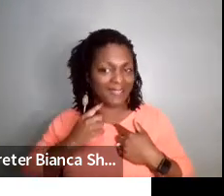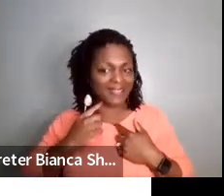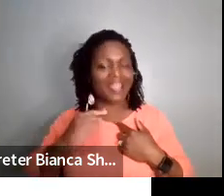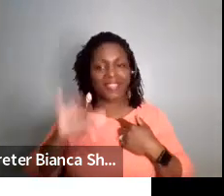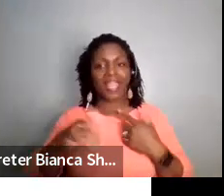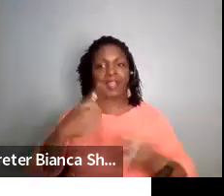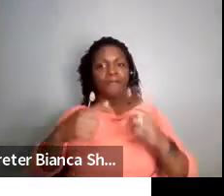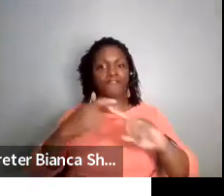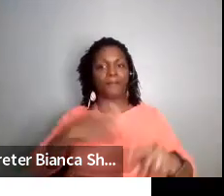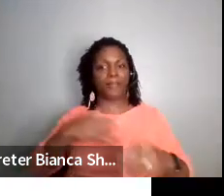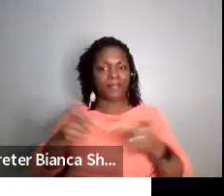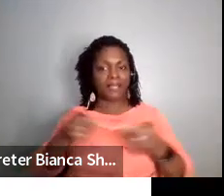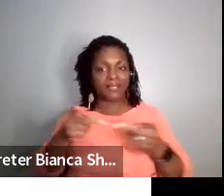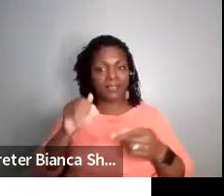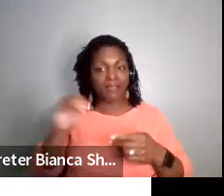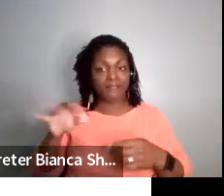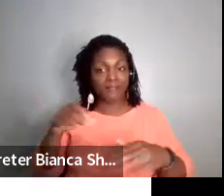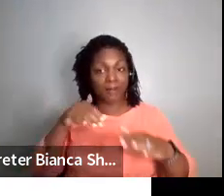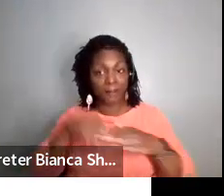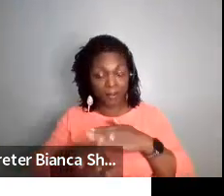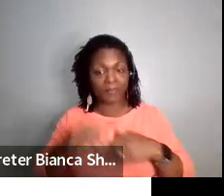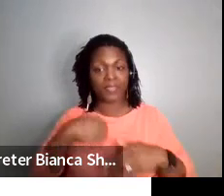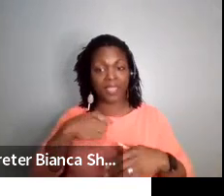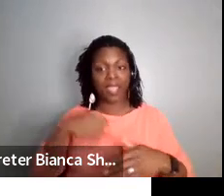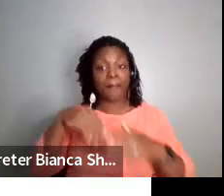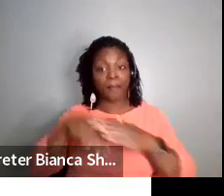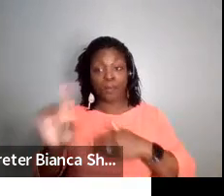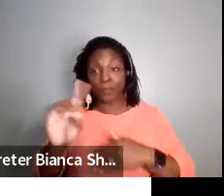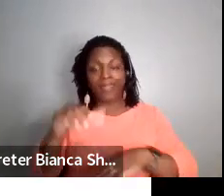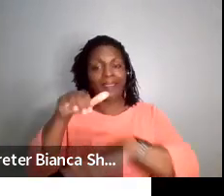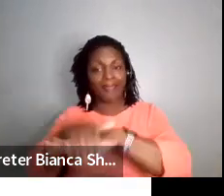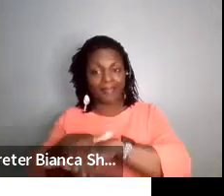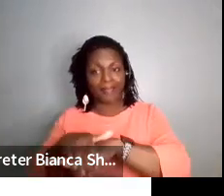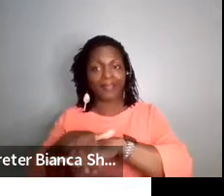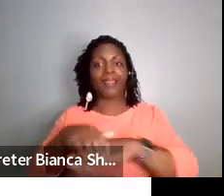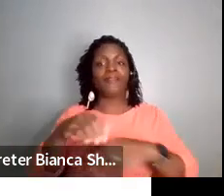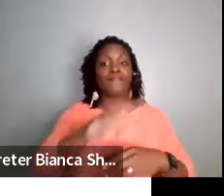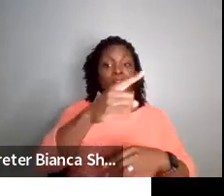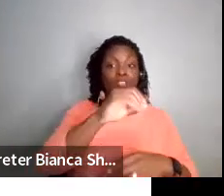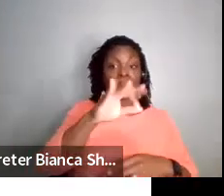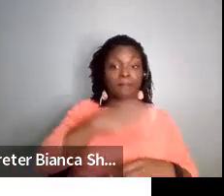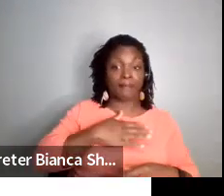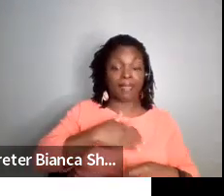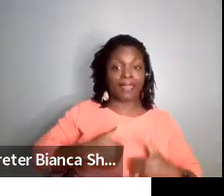I was born in India, and I spent the first 20 years of my life in India.